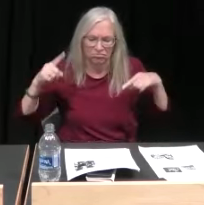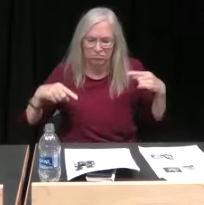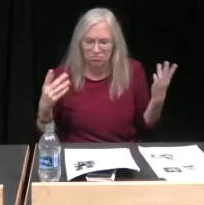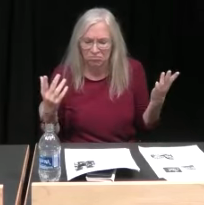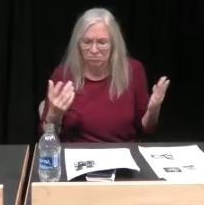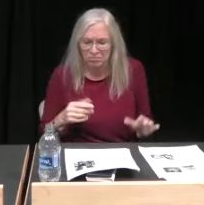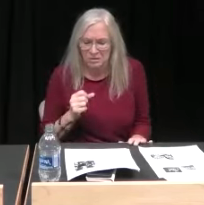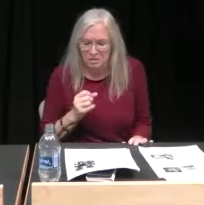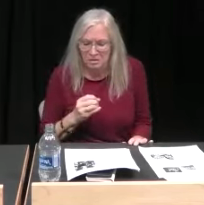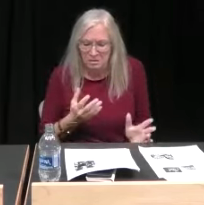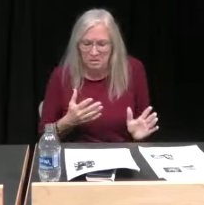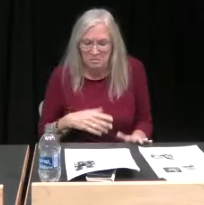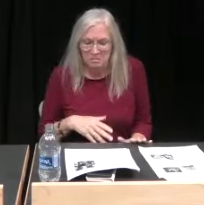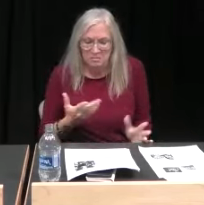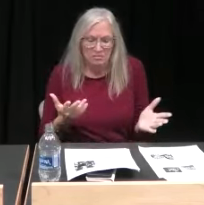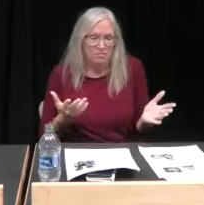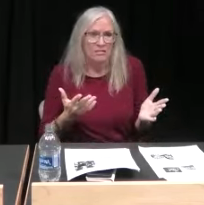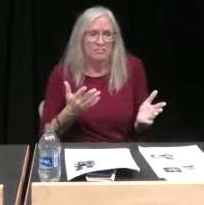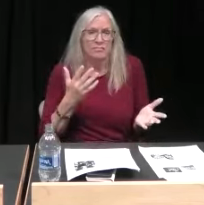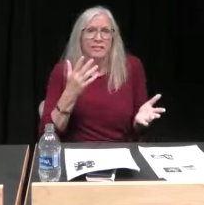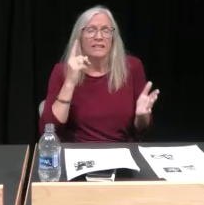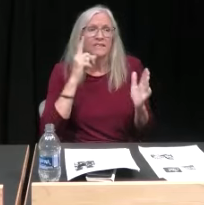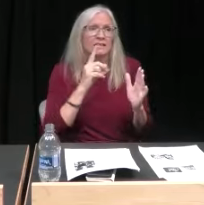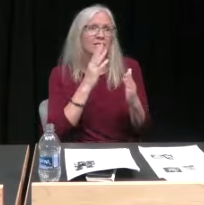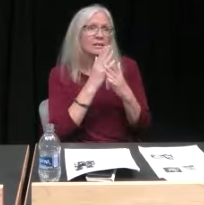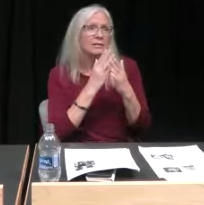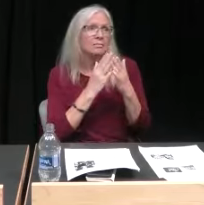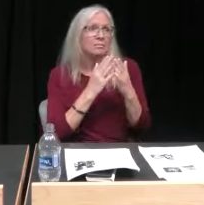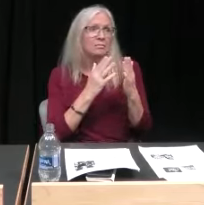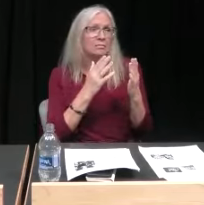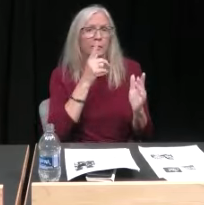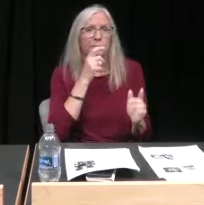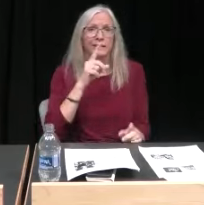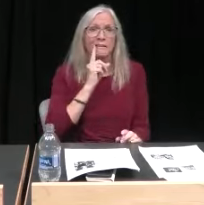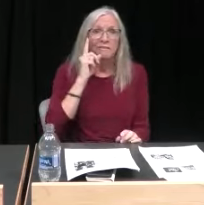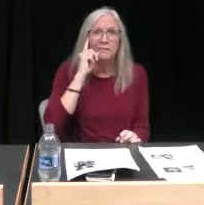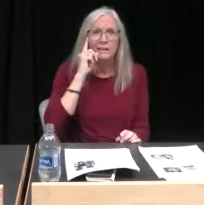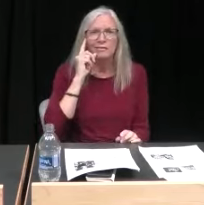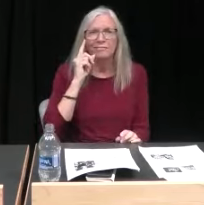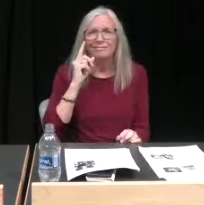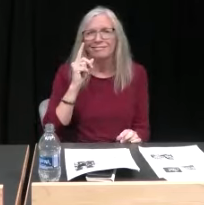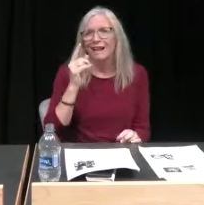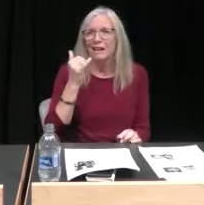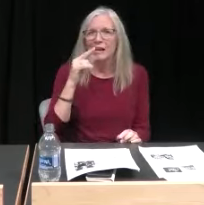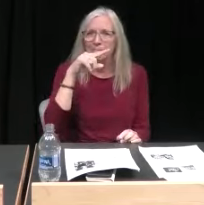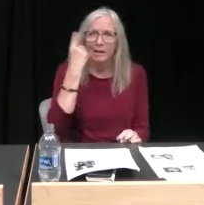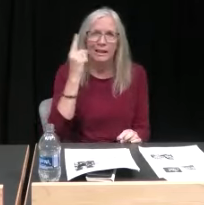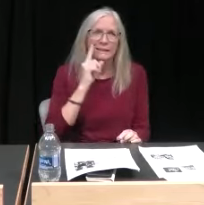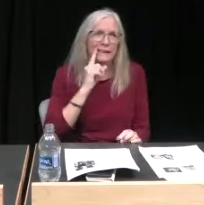Amplified audio access so that works for some people but doesn't work for others so